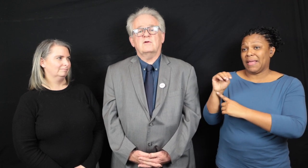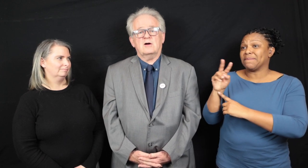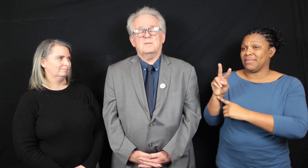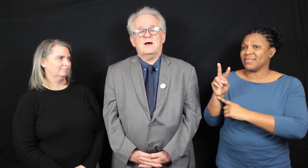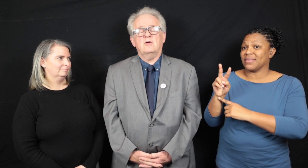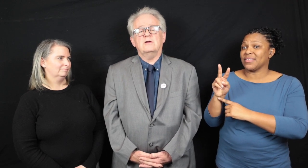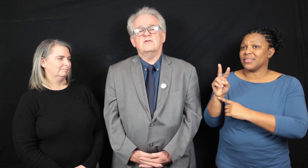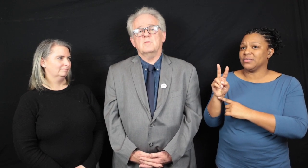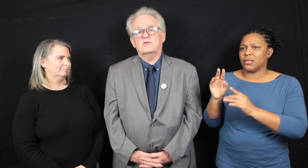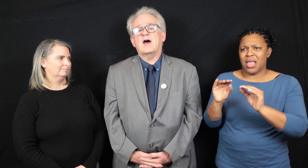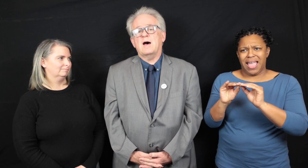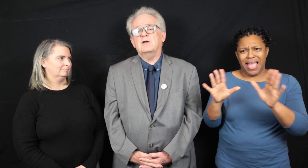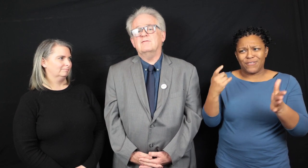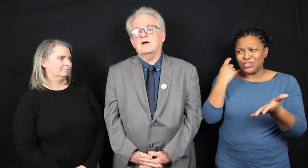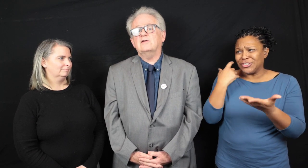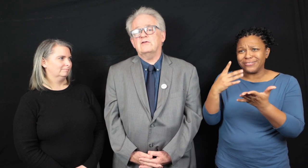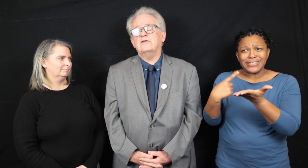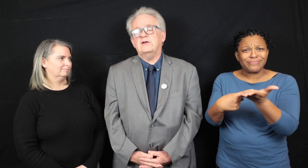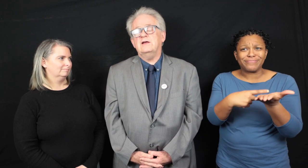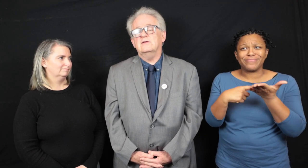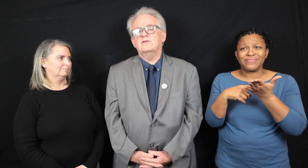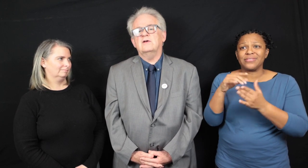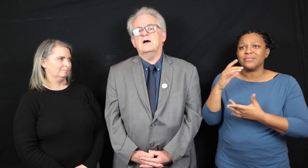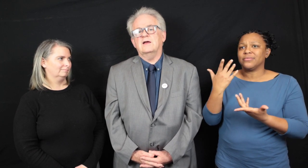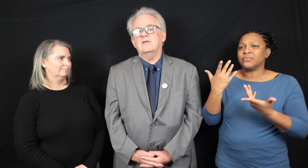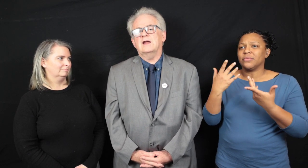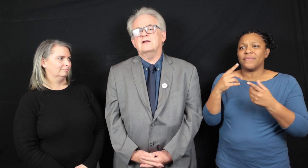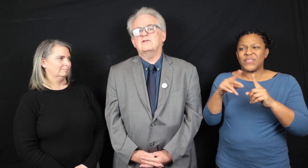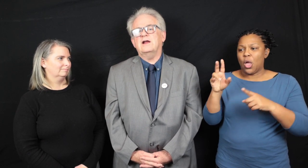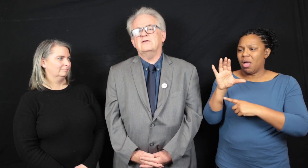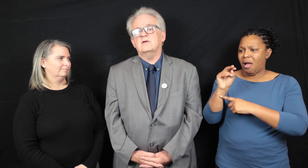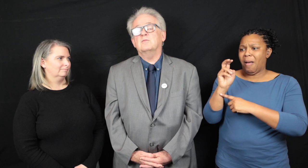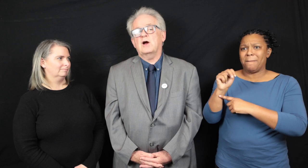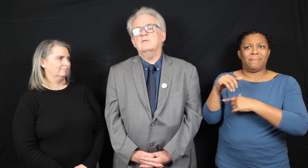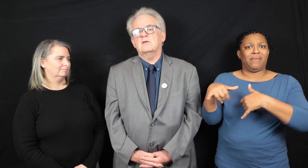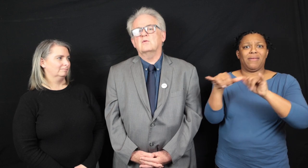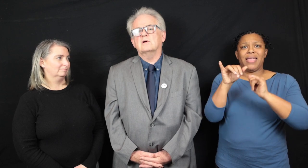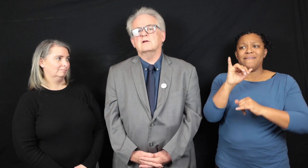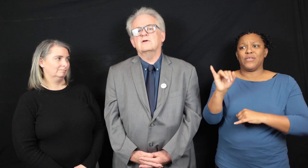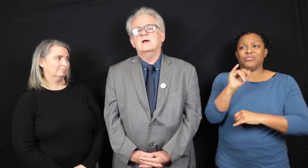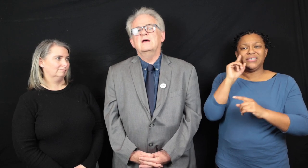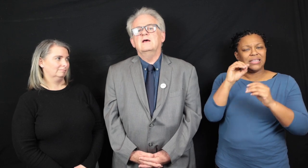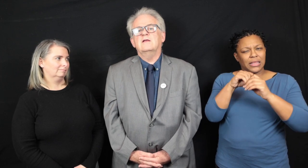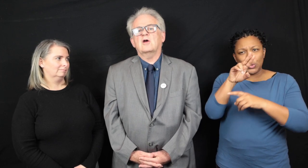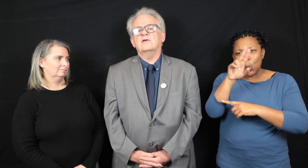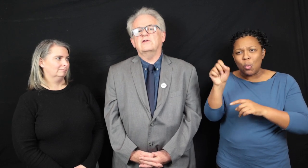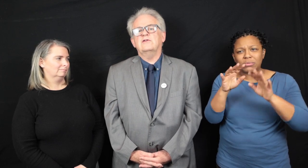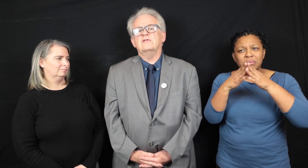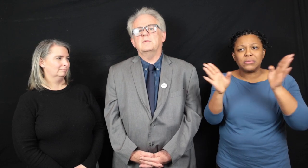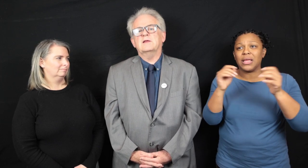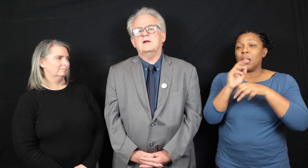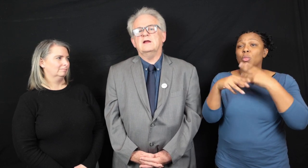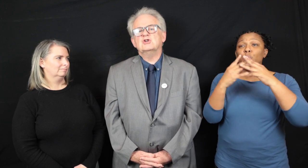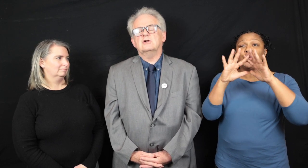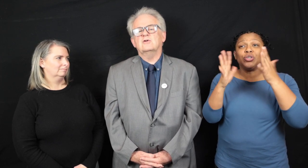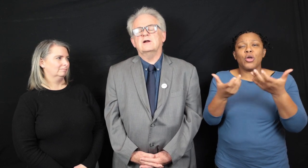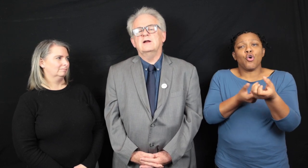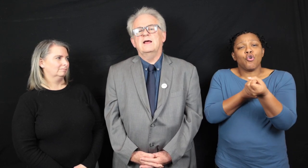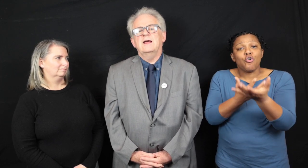CMV as we’ve talked about is the most common infectious disease in the US and probably the world. It causes disability in